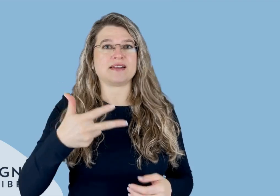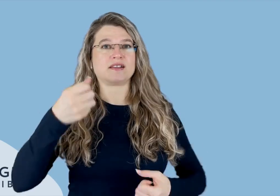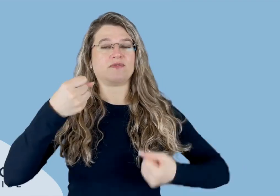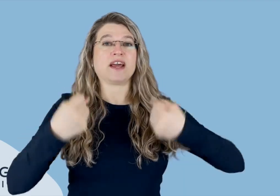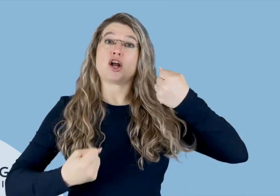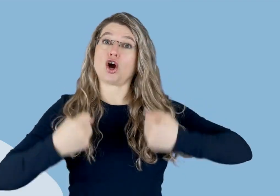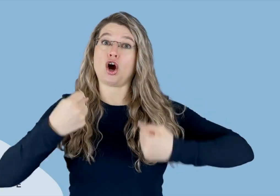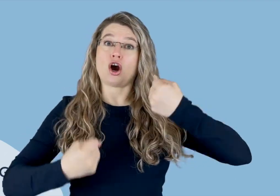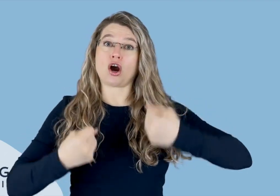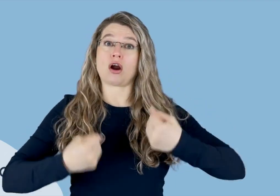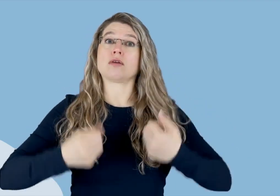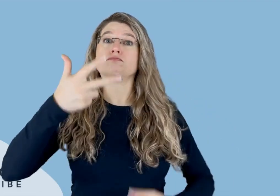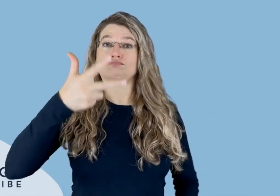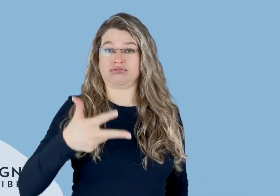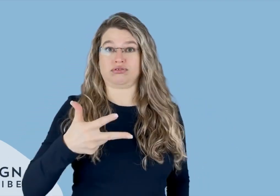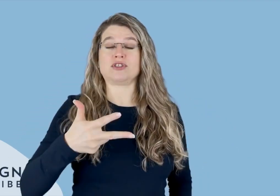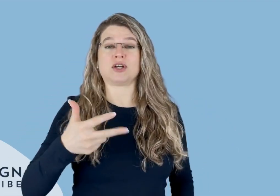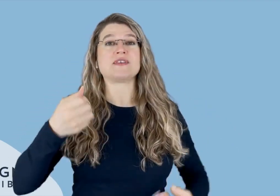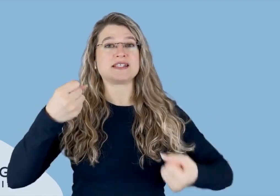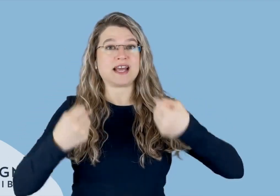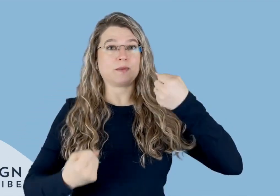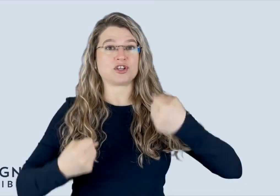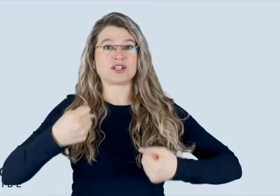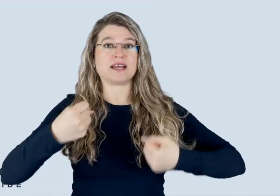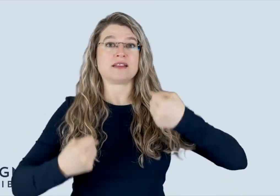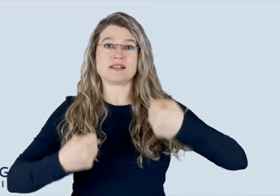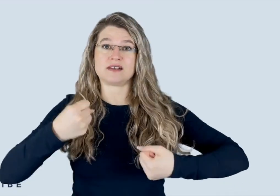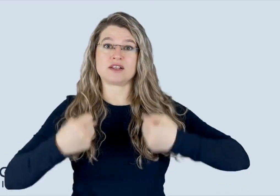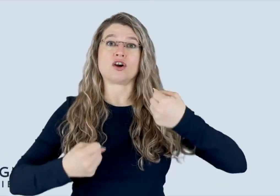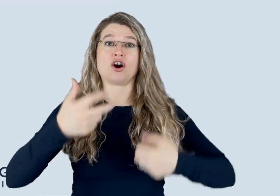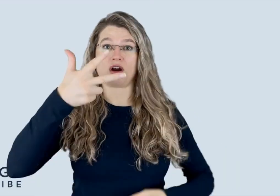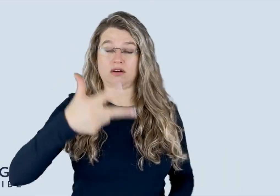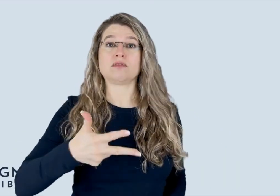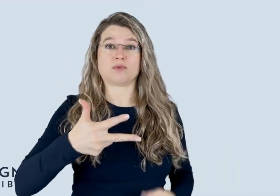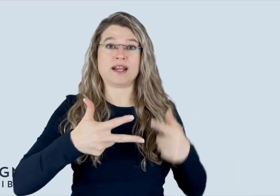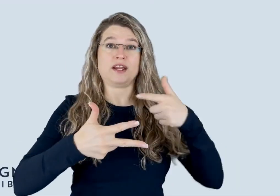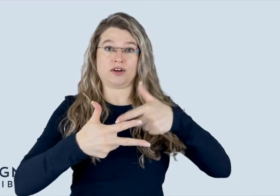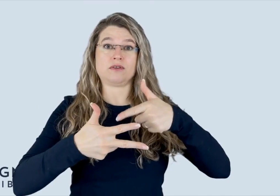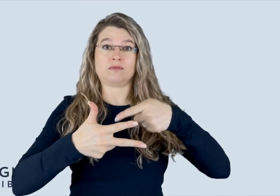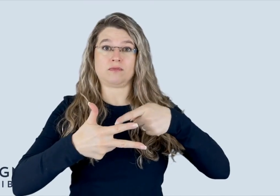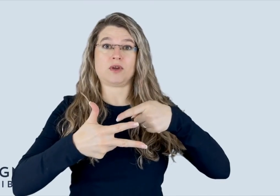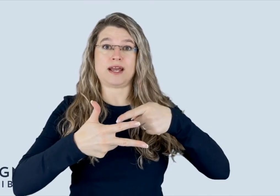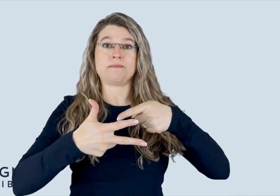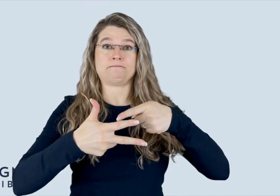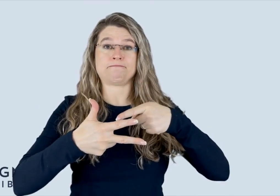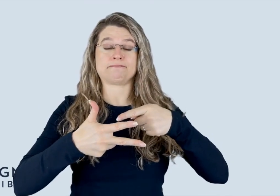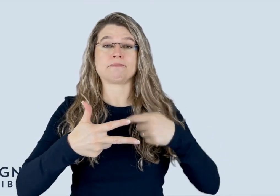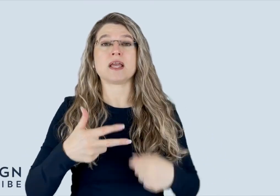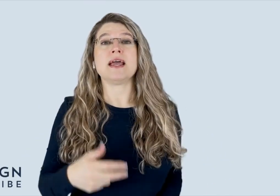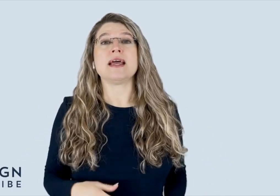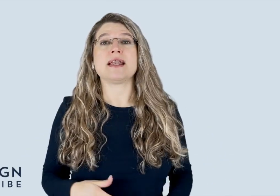as if like, car. So I've established that this is a car right here, okay.